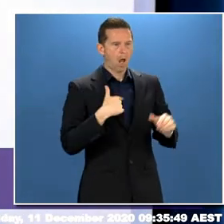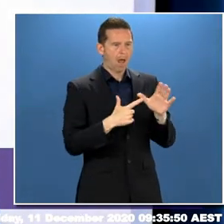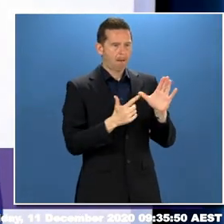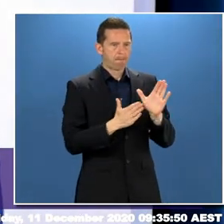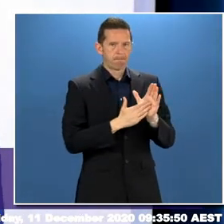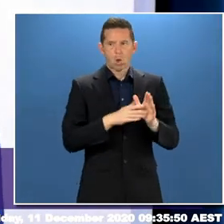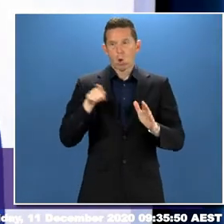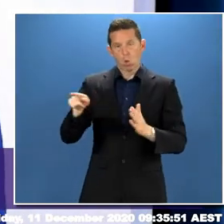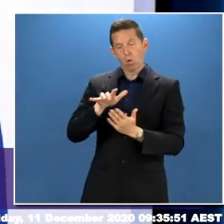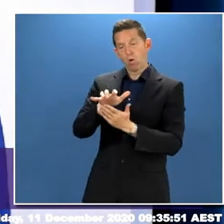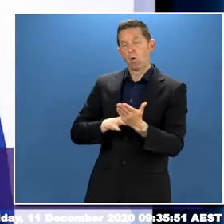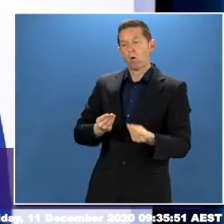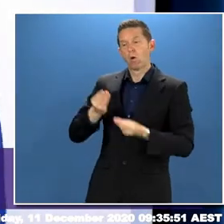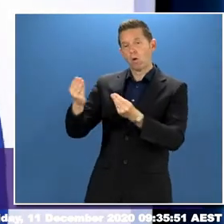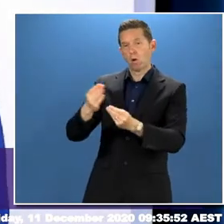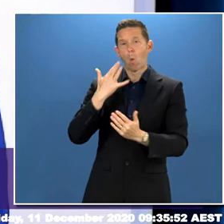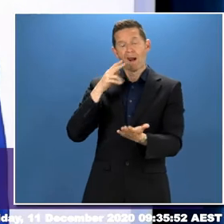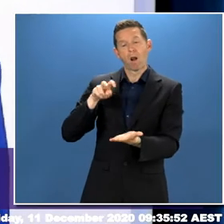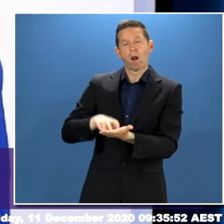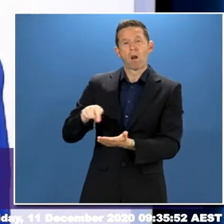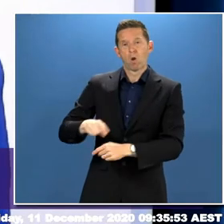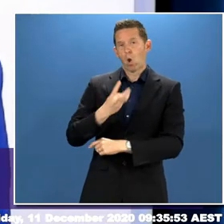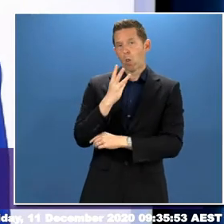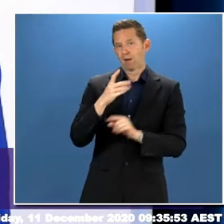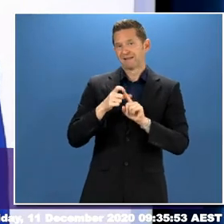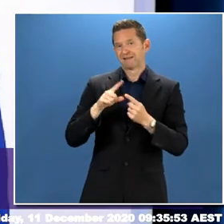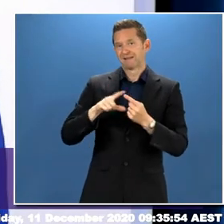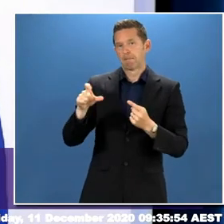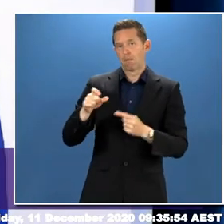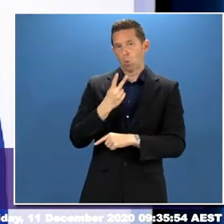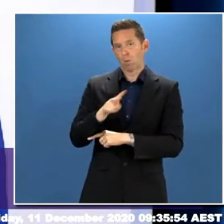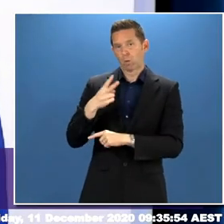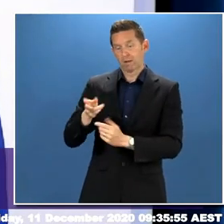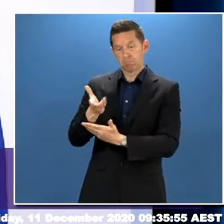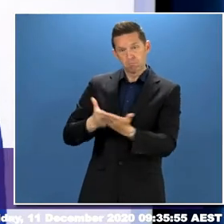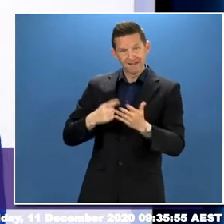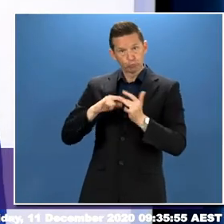dated 3 December. Are the contents of that statement true? Yes, they are.